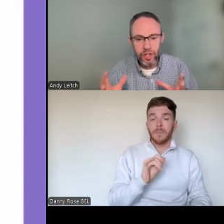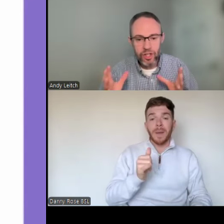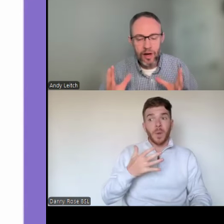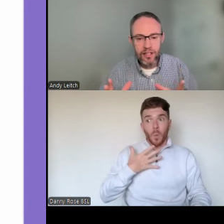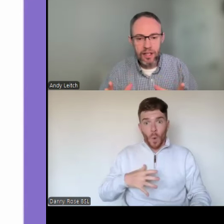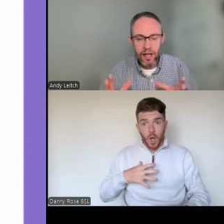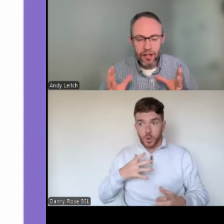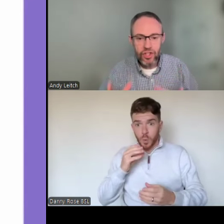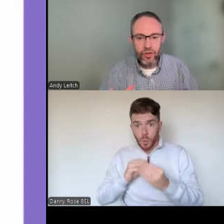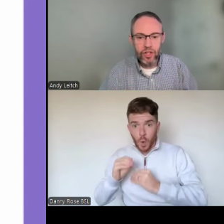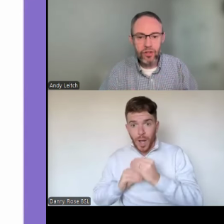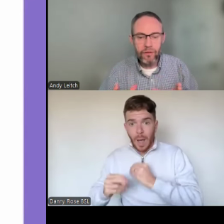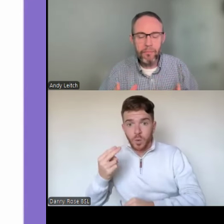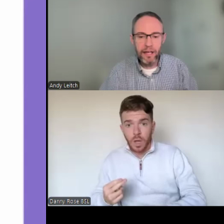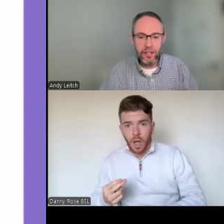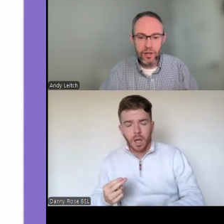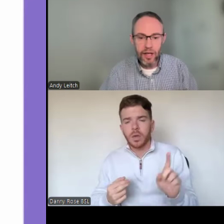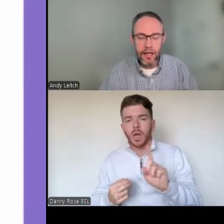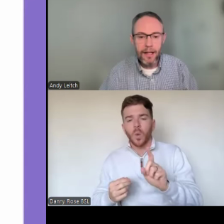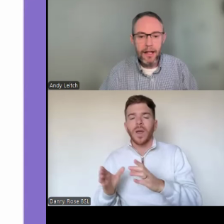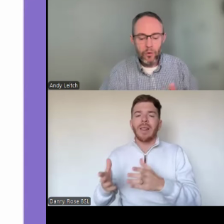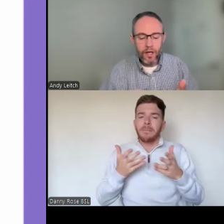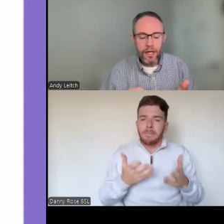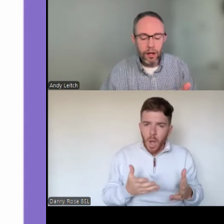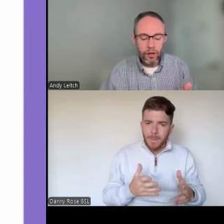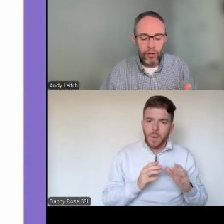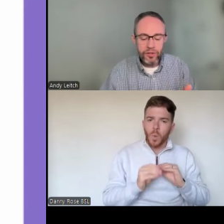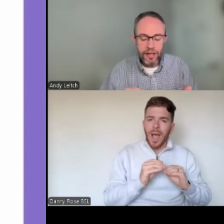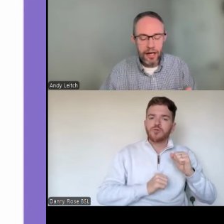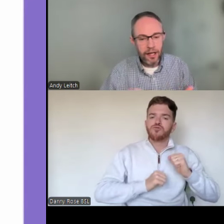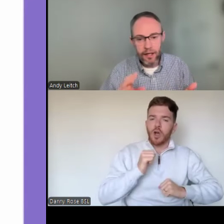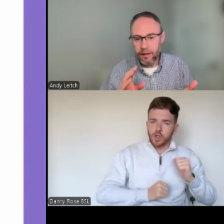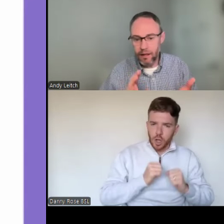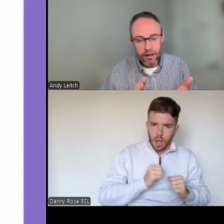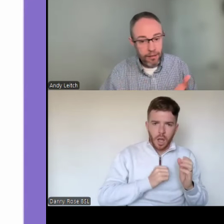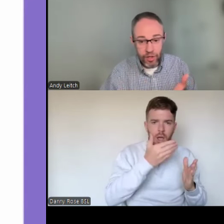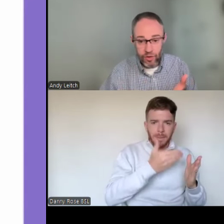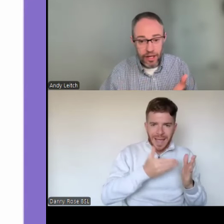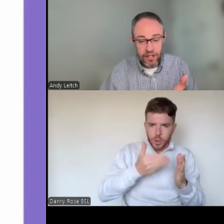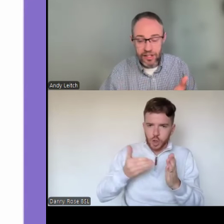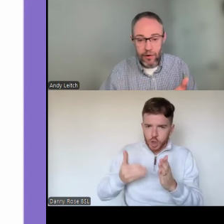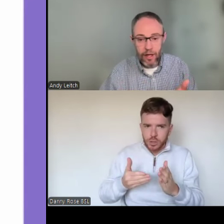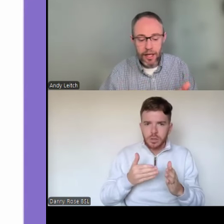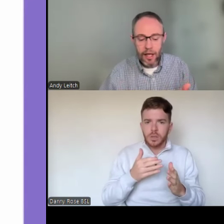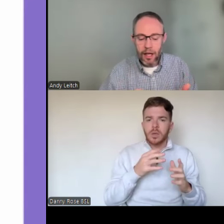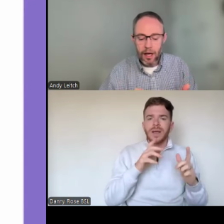we're just creating the structure of the pages. We are not tackling imagery necessarily.